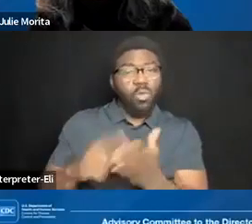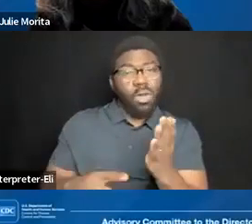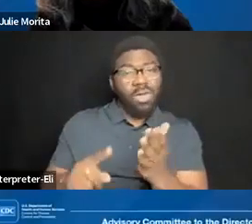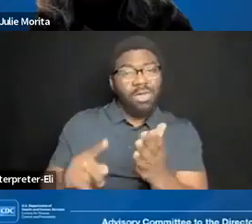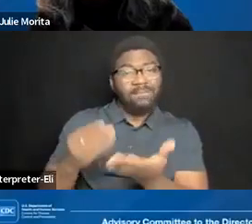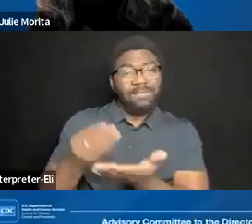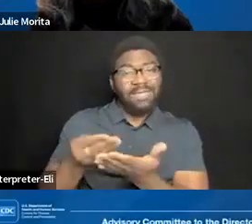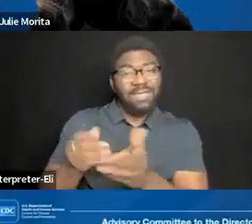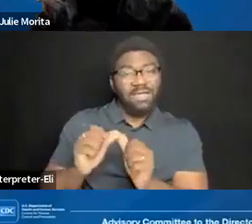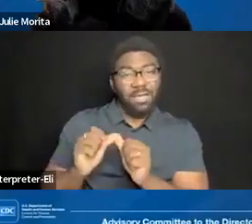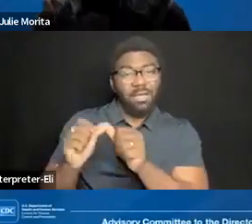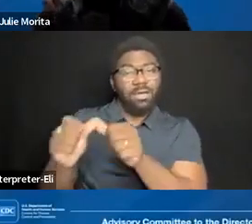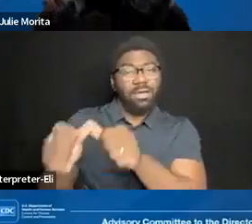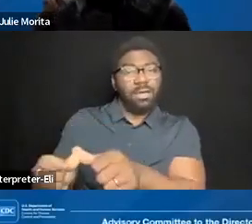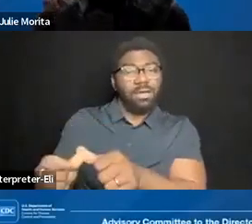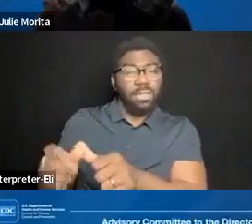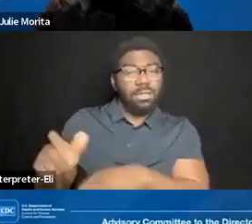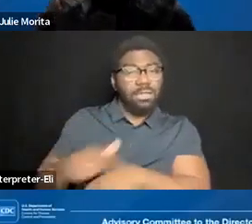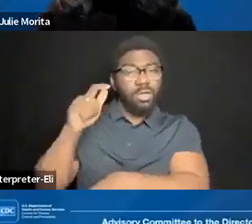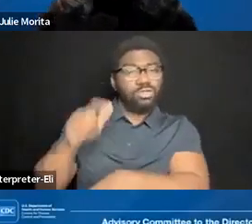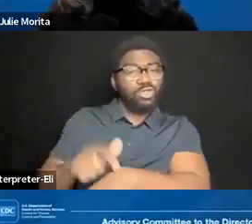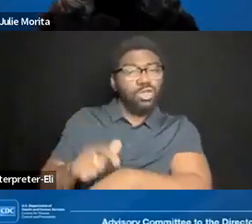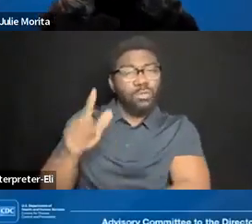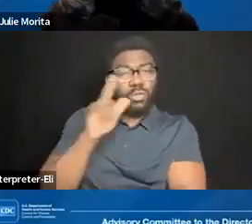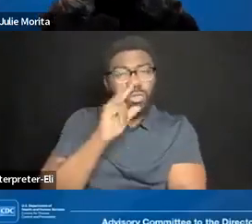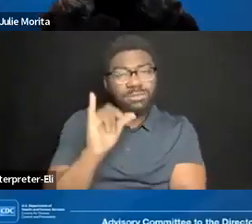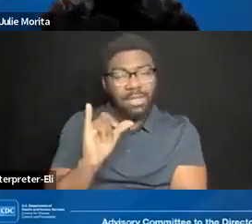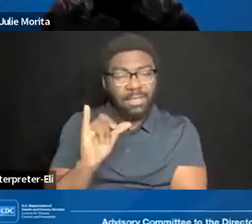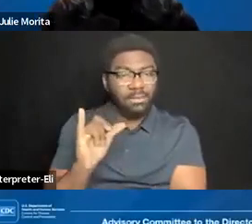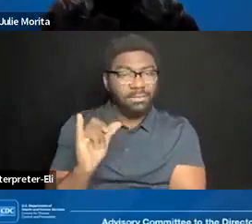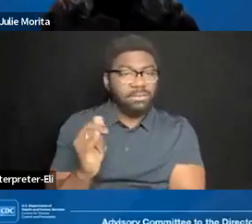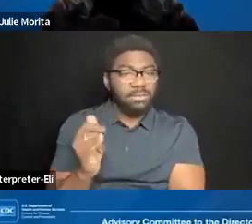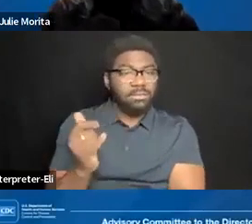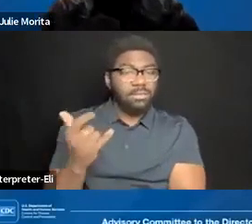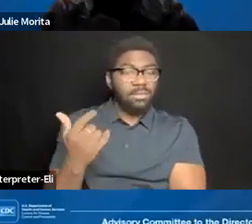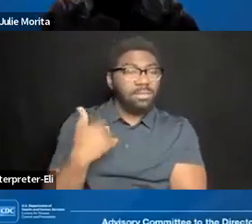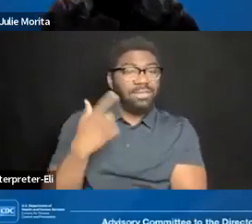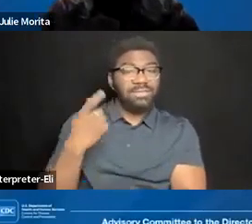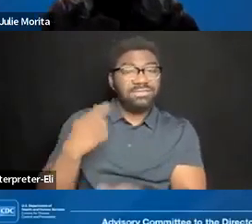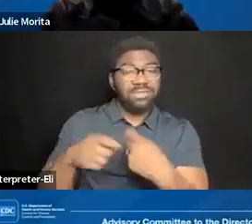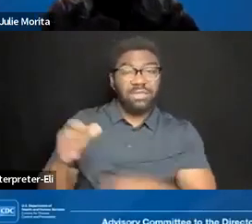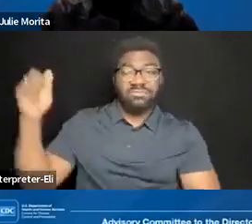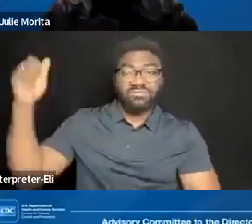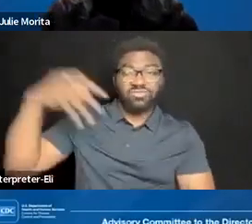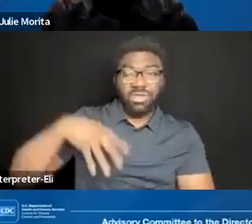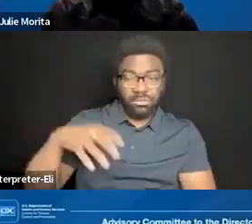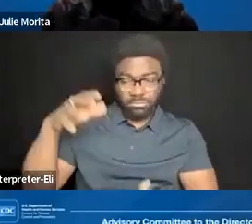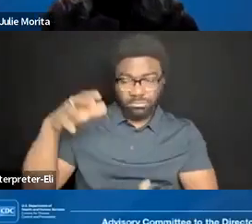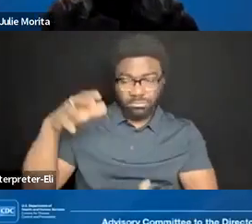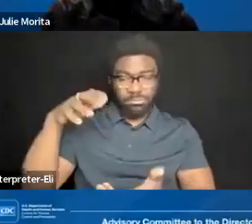As more and more jurisdictions are going to cloud migration,